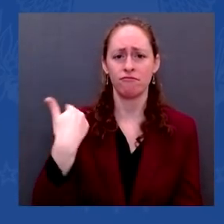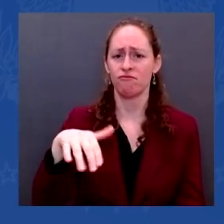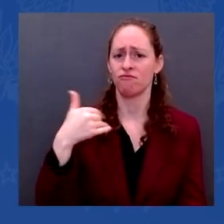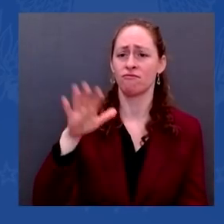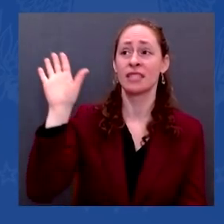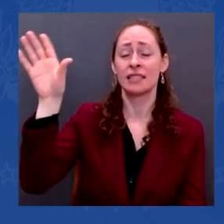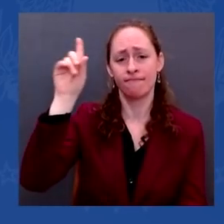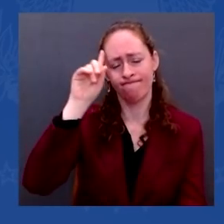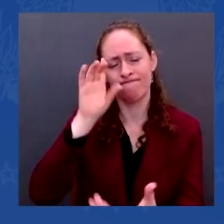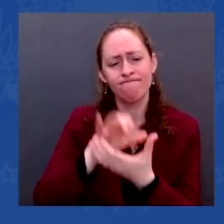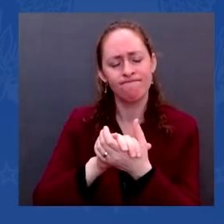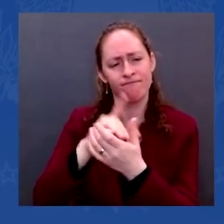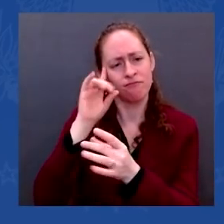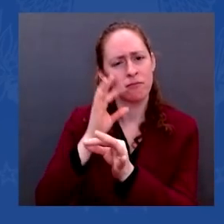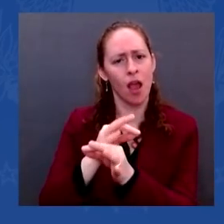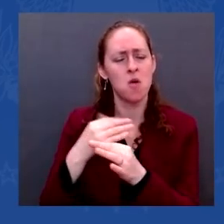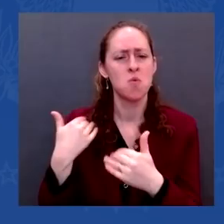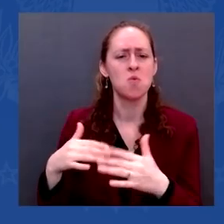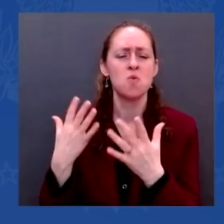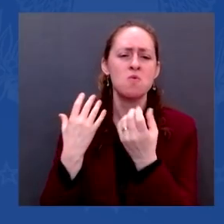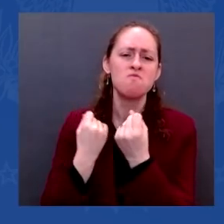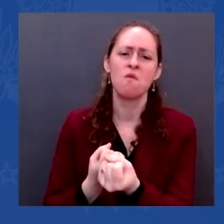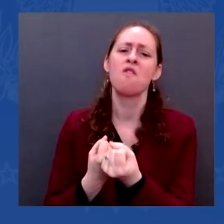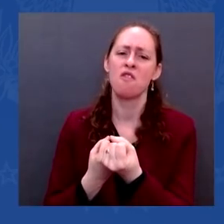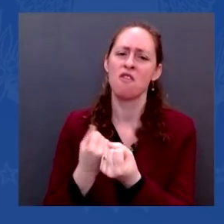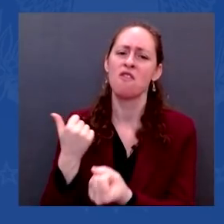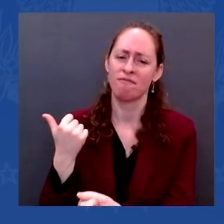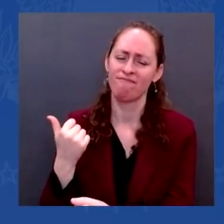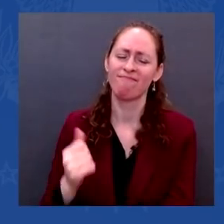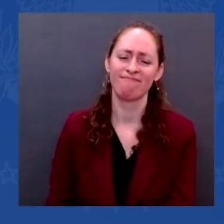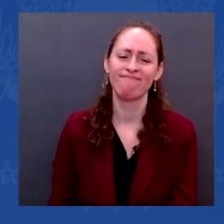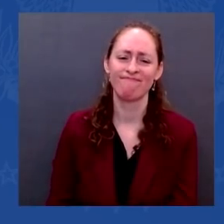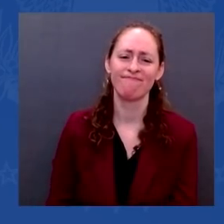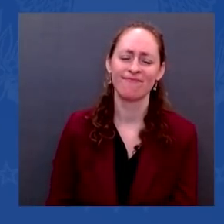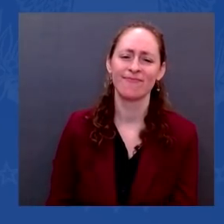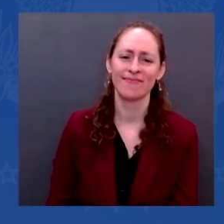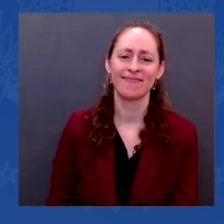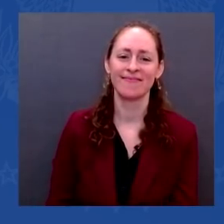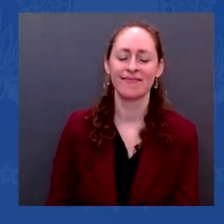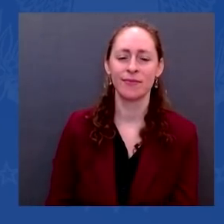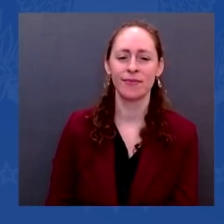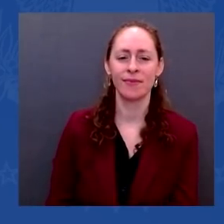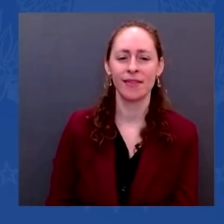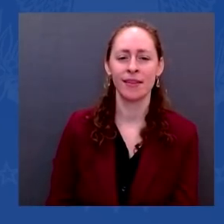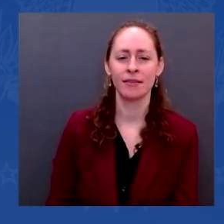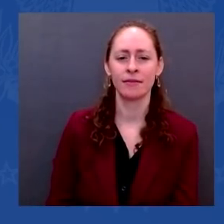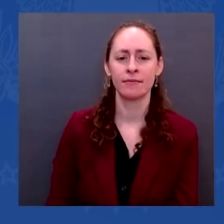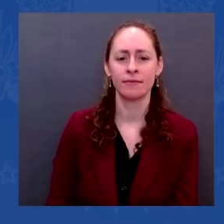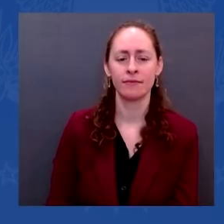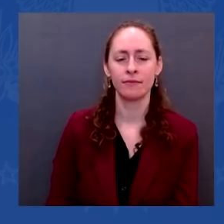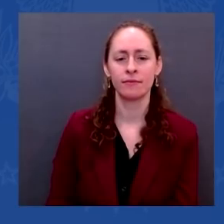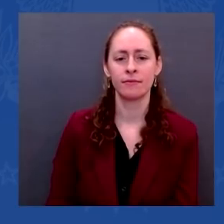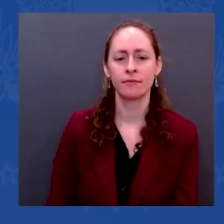So many among us have lost loved ones, so many parents have struggled.